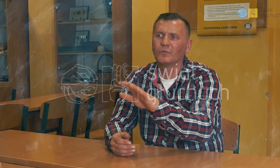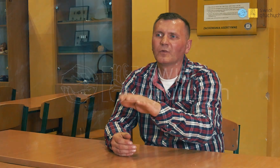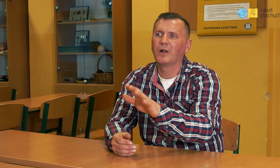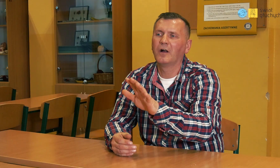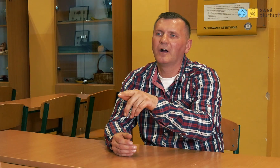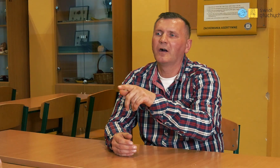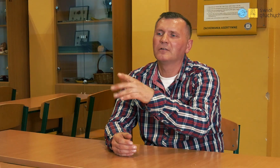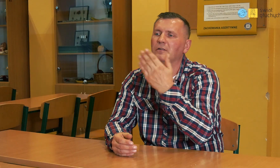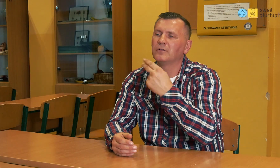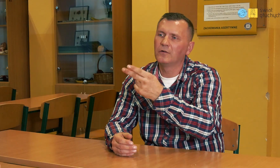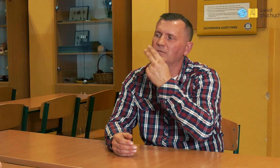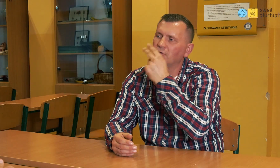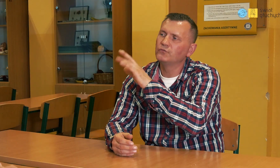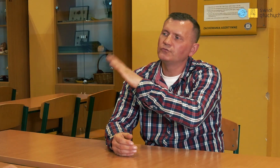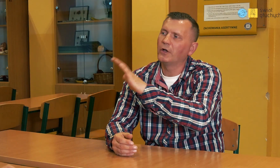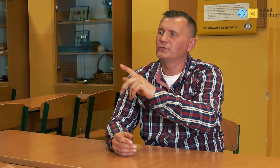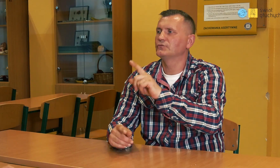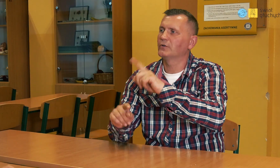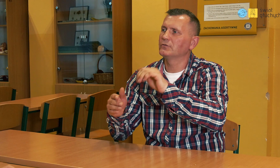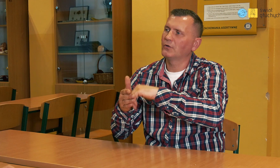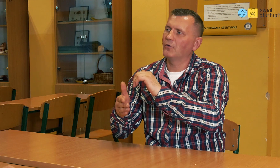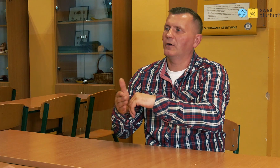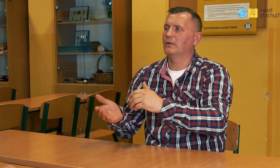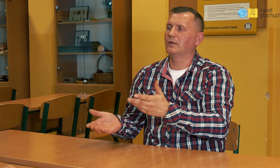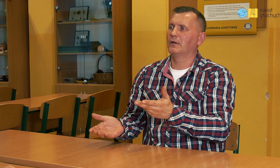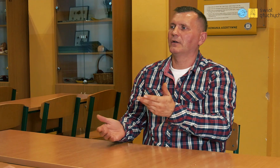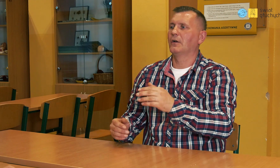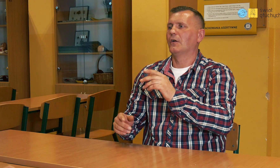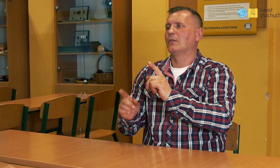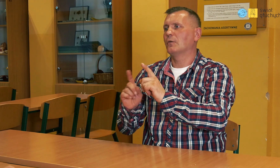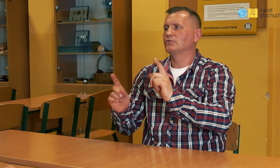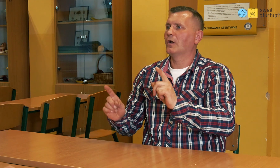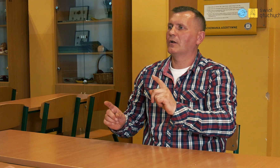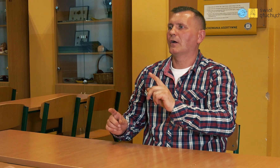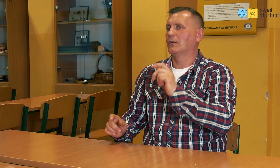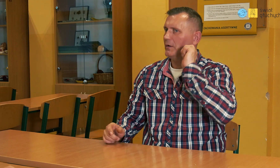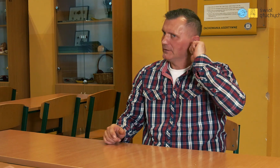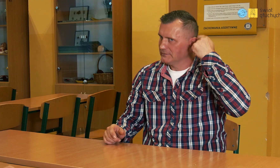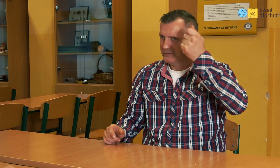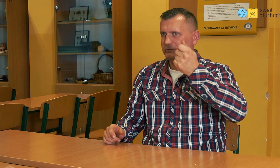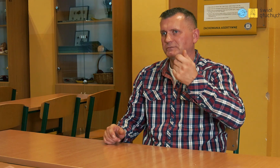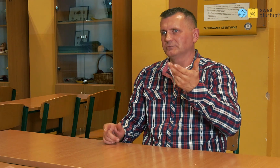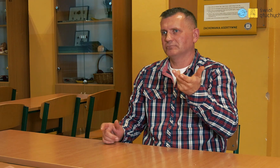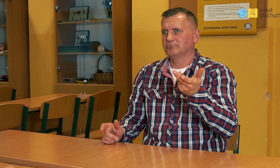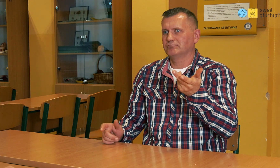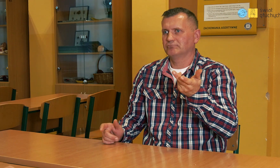If a teacher saw that kids misbehaved, did they pull them by the ears as punishment?